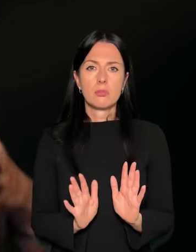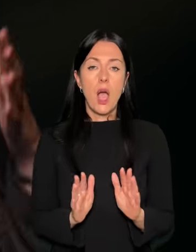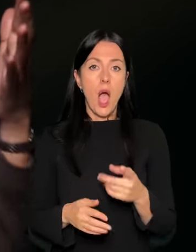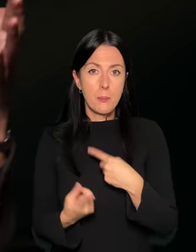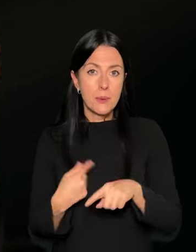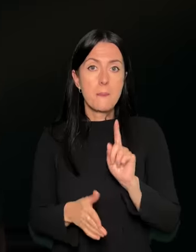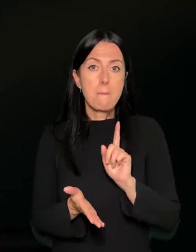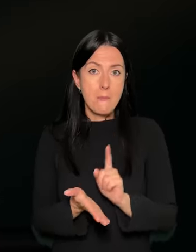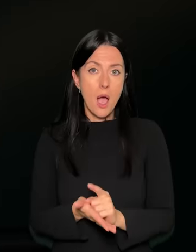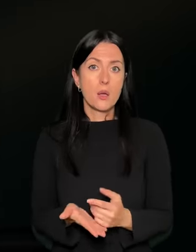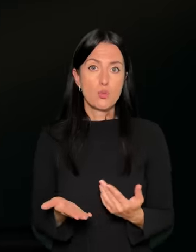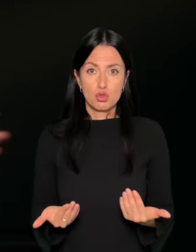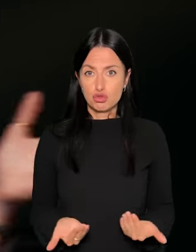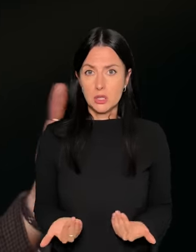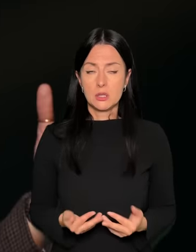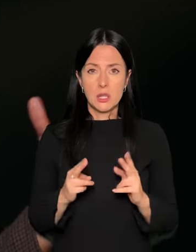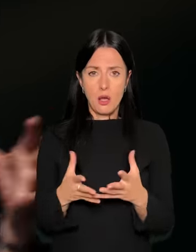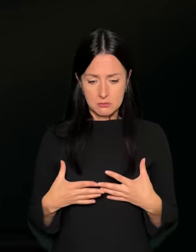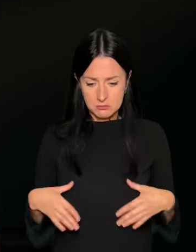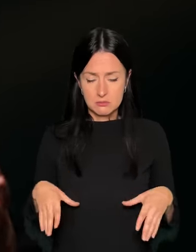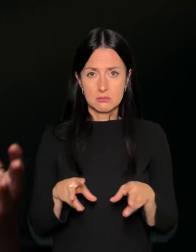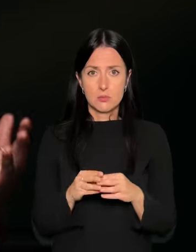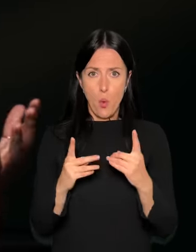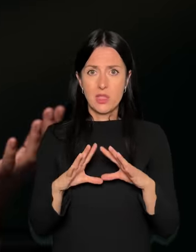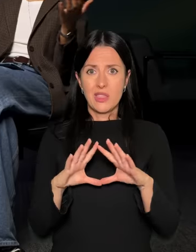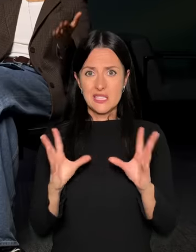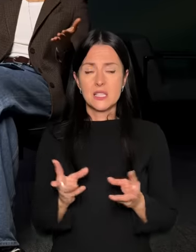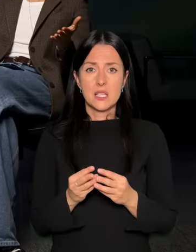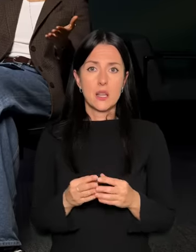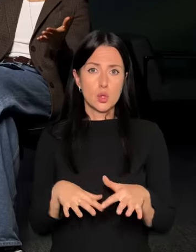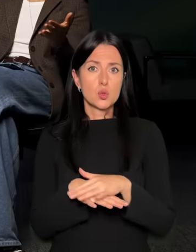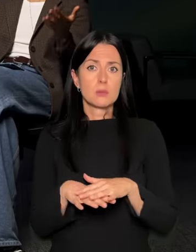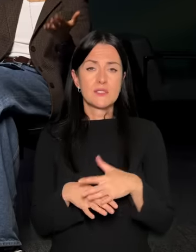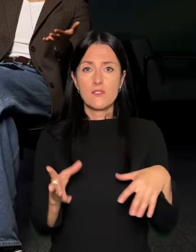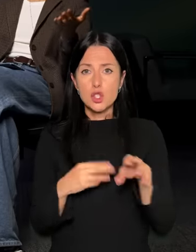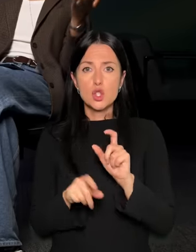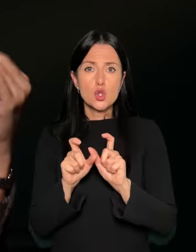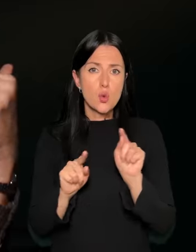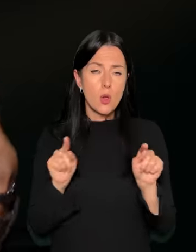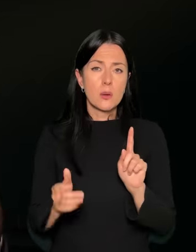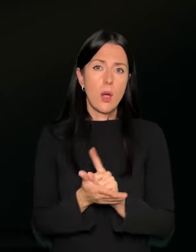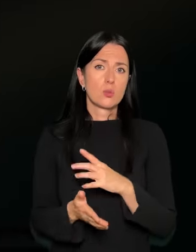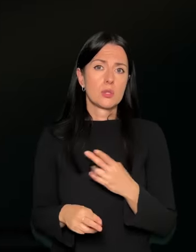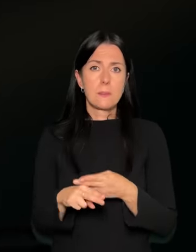but we should live as one society. All schools should have barrier-free environment,